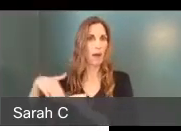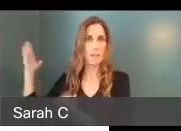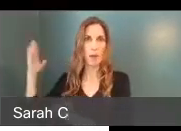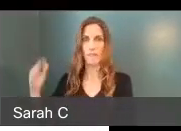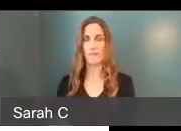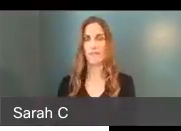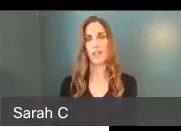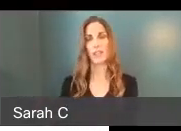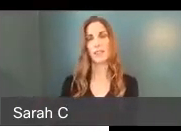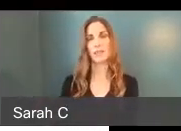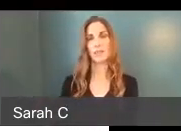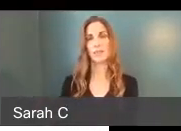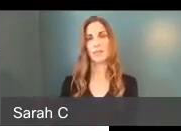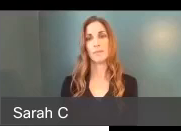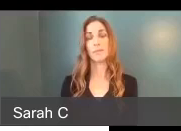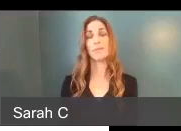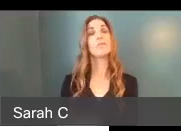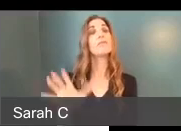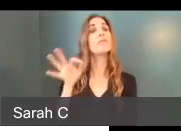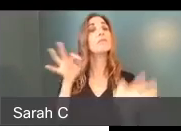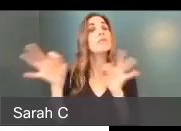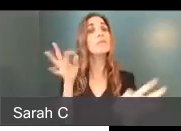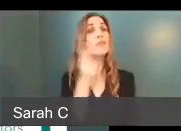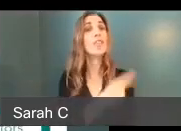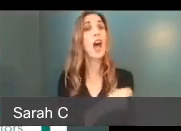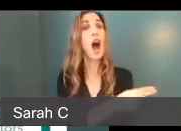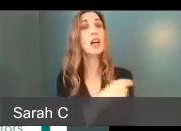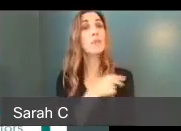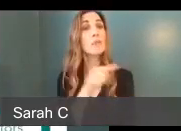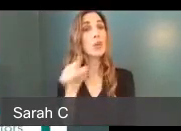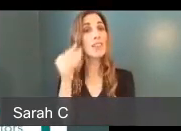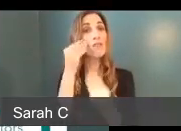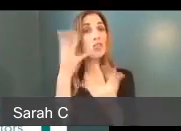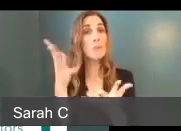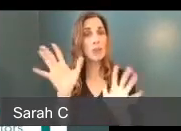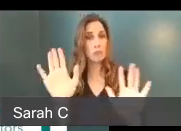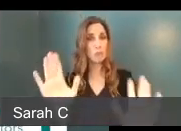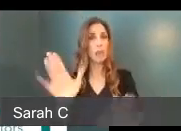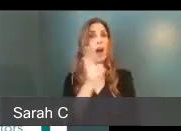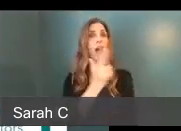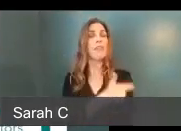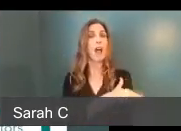In terms of our hospital data, as mentioned earlier, hospitalizations continue to remain high but have